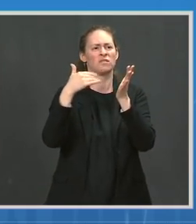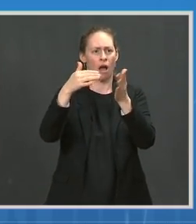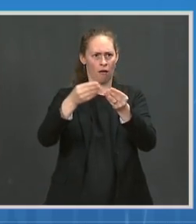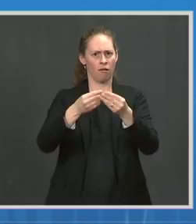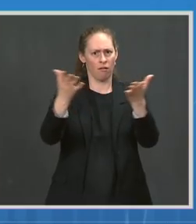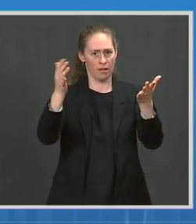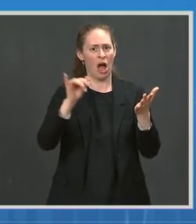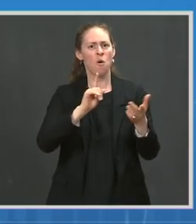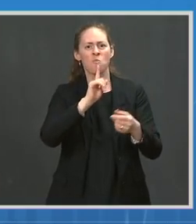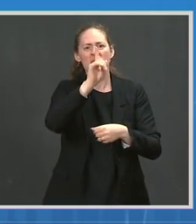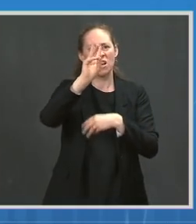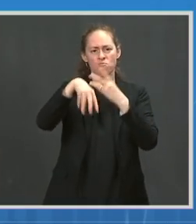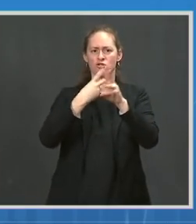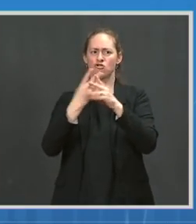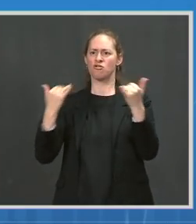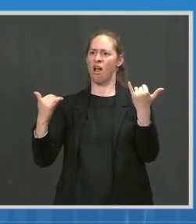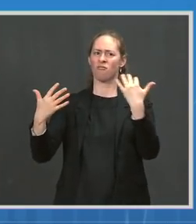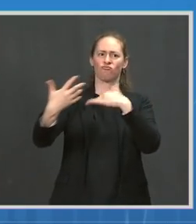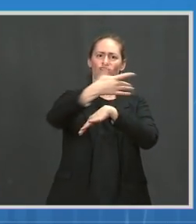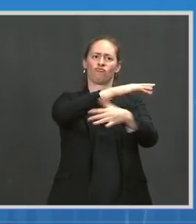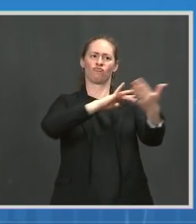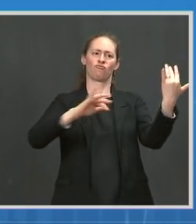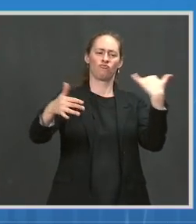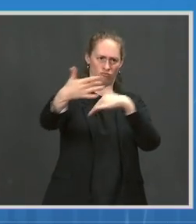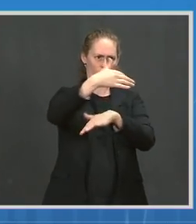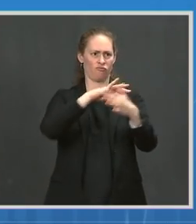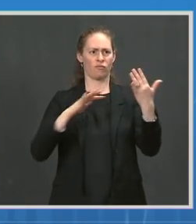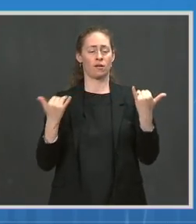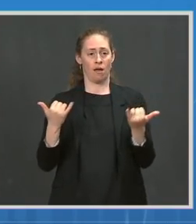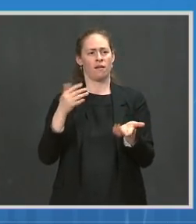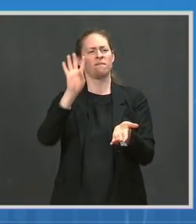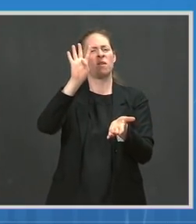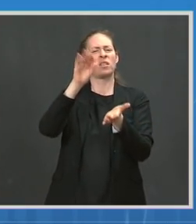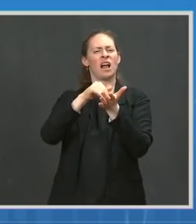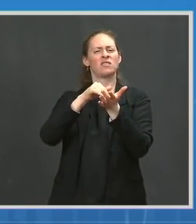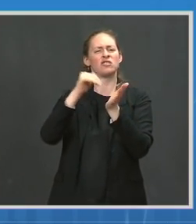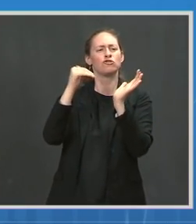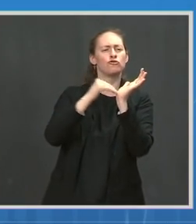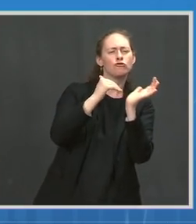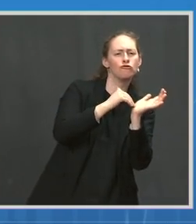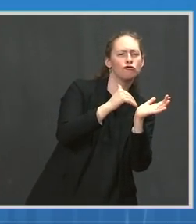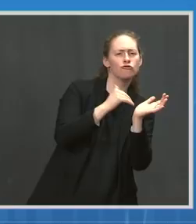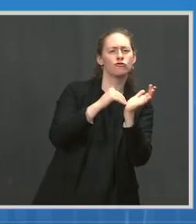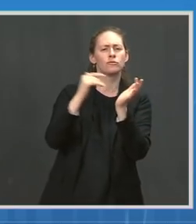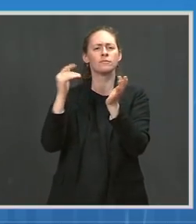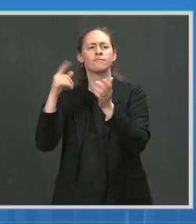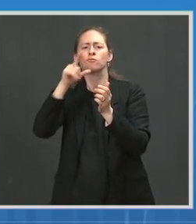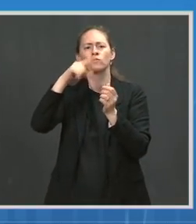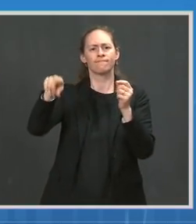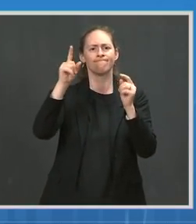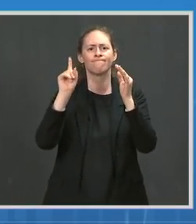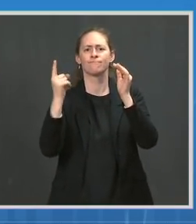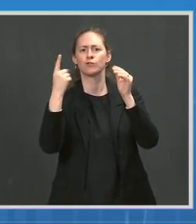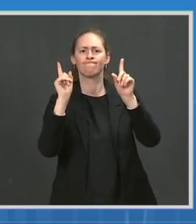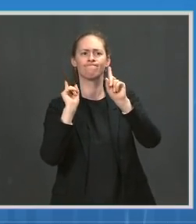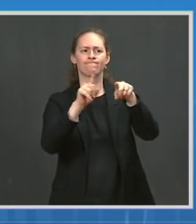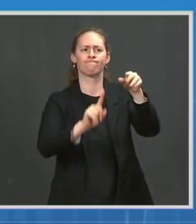Among nearly 4,000 healthcare personnel, first responders, and essential workers who received the Pfizer and Moderna vaccines,